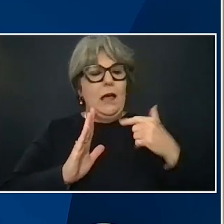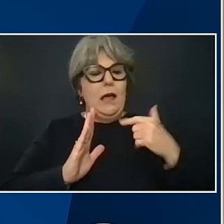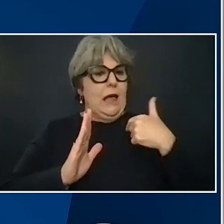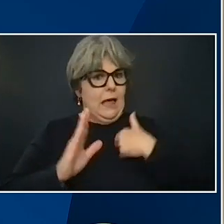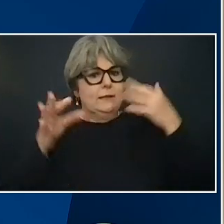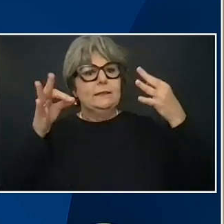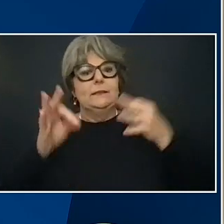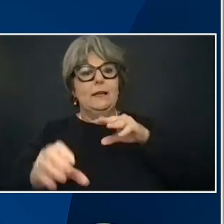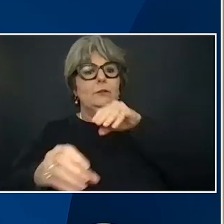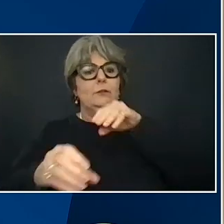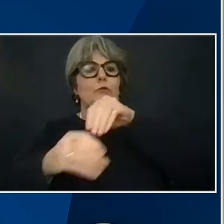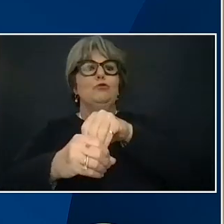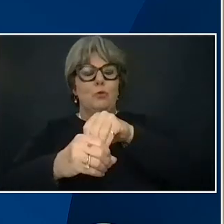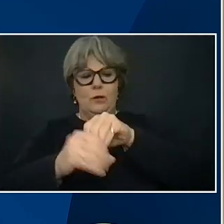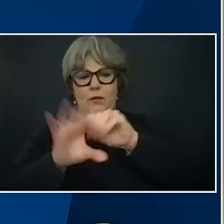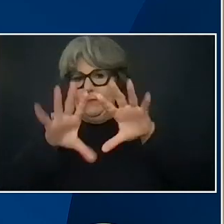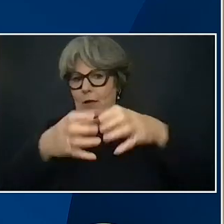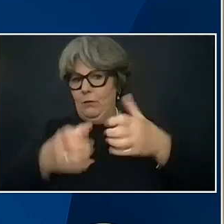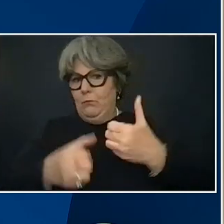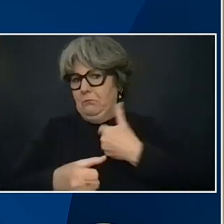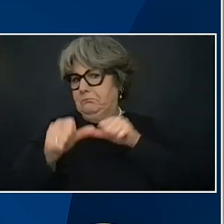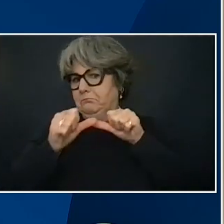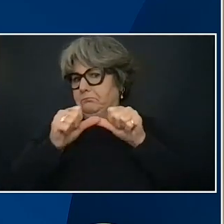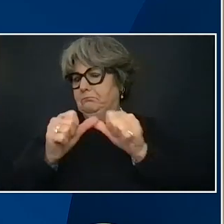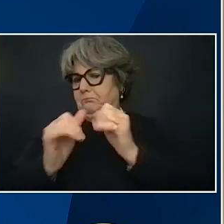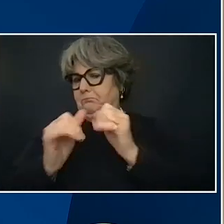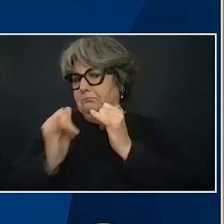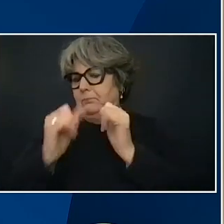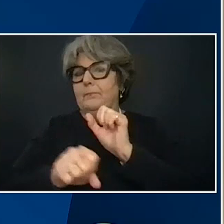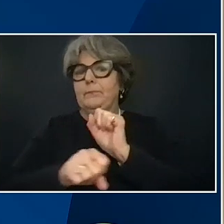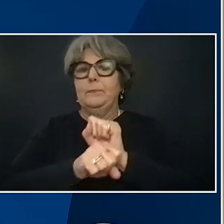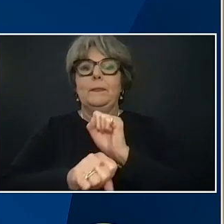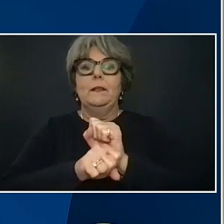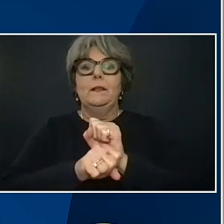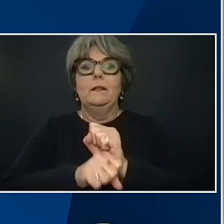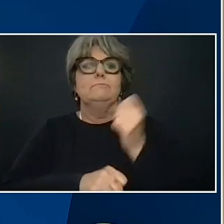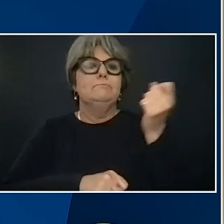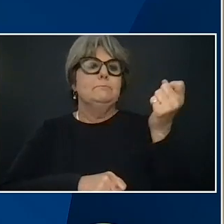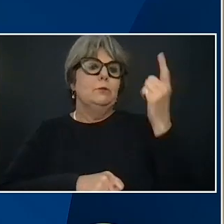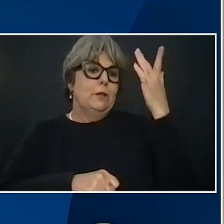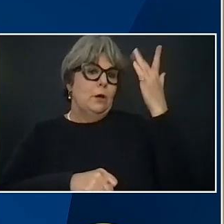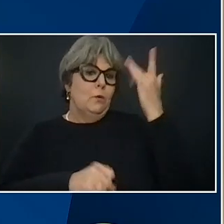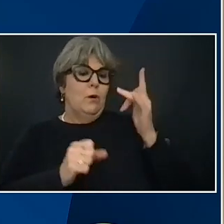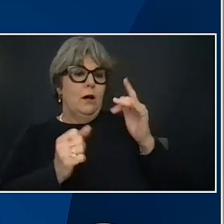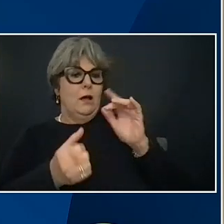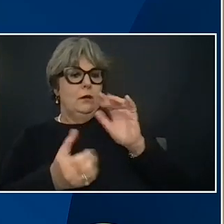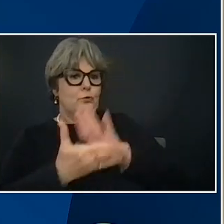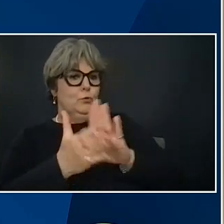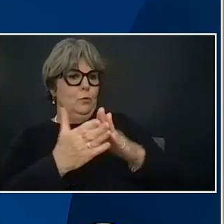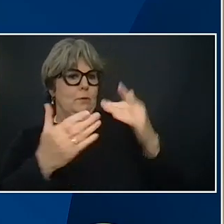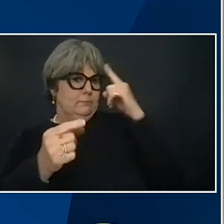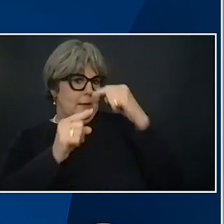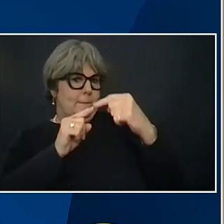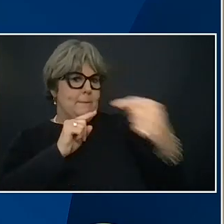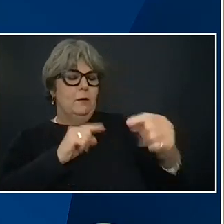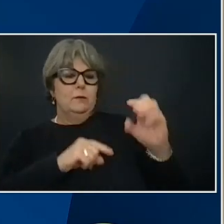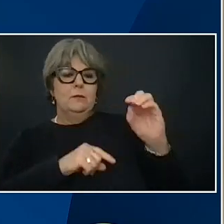myself, and I continue to do similar work. I understand why textbook companies oppose the opt-in model, since they probably make